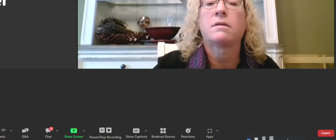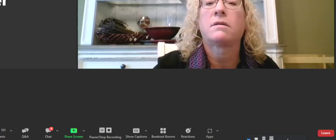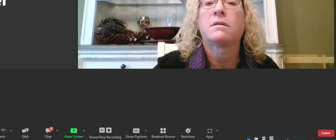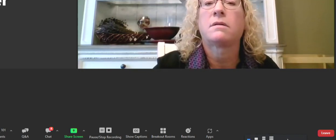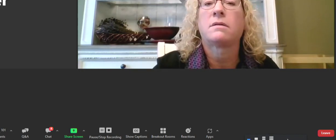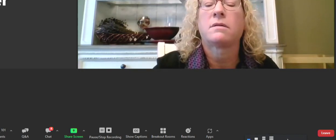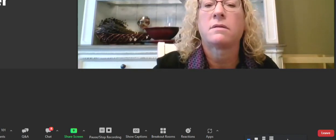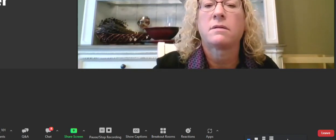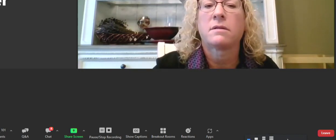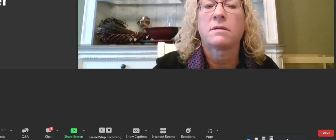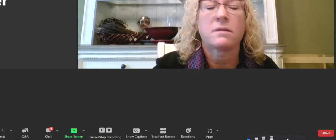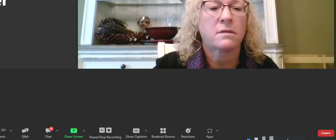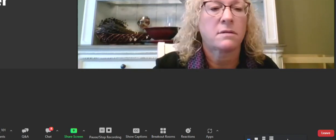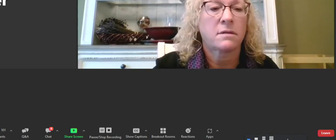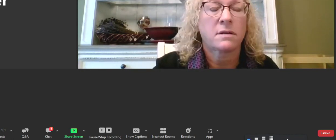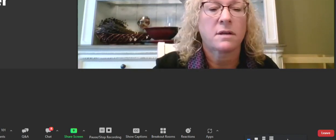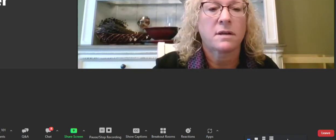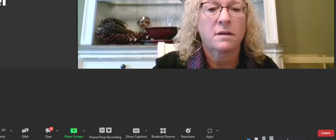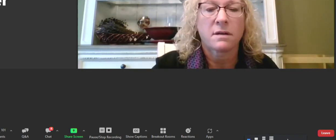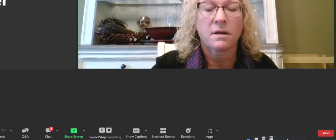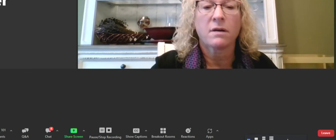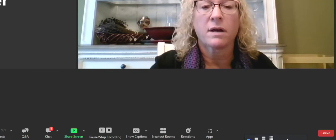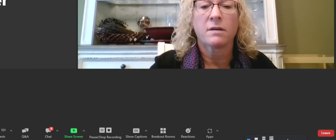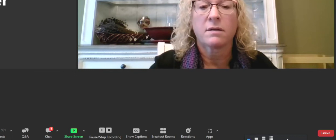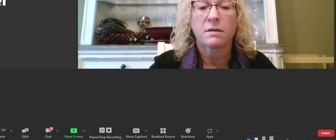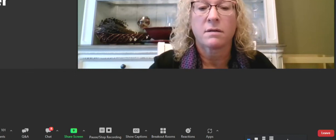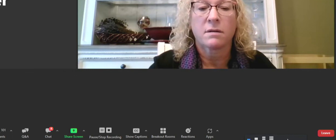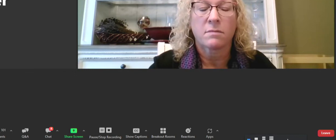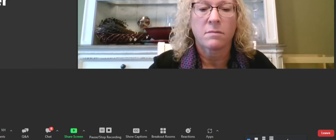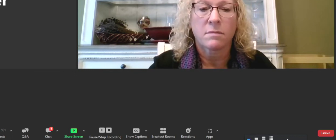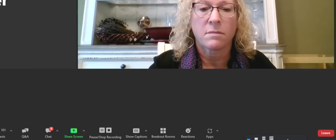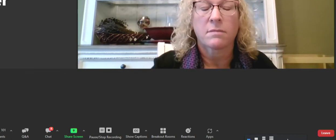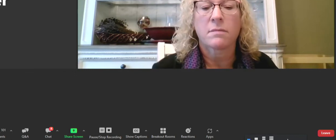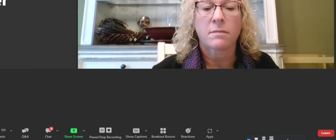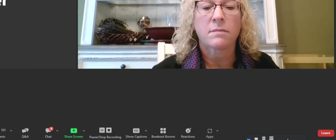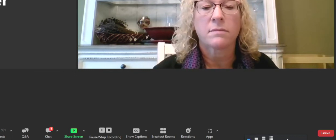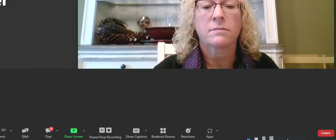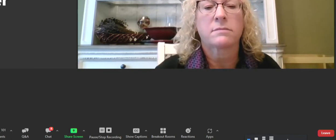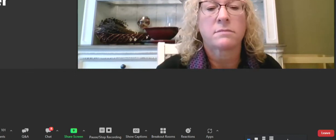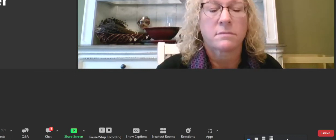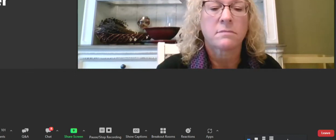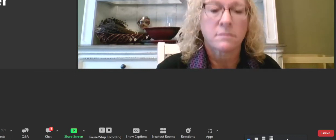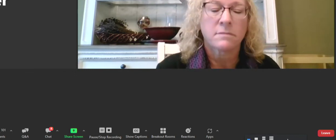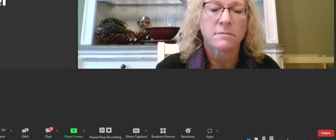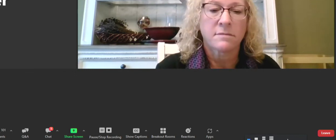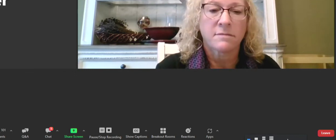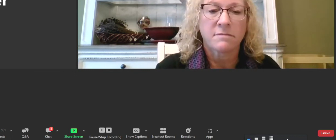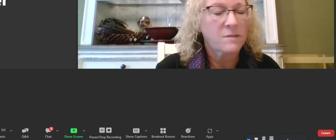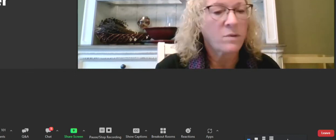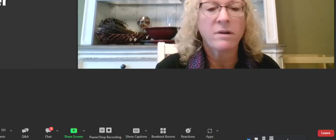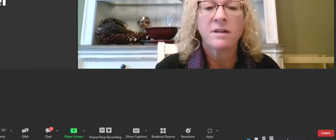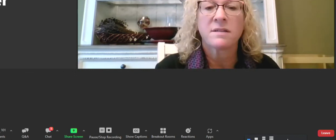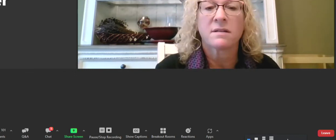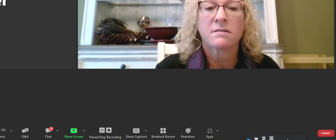second, I'm trying to get her back real quick. One moment, Dawn, apologies. No worries. Okay.